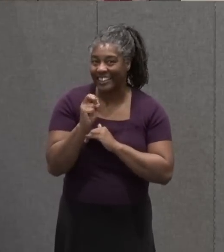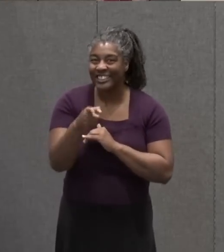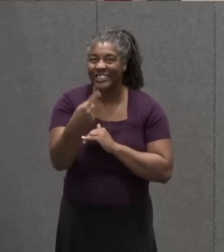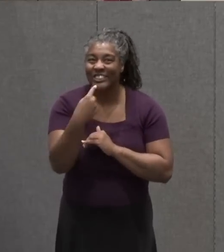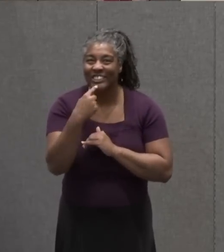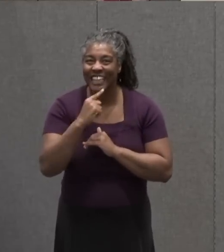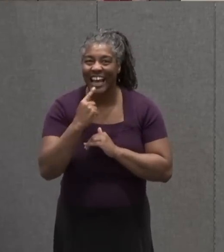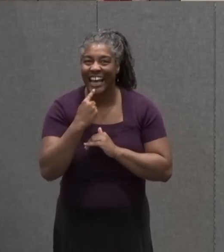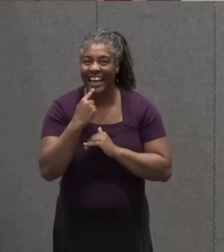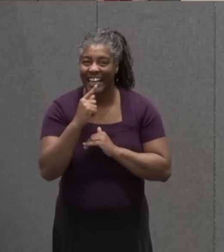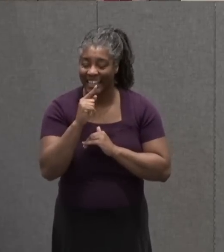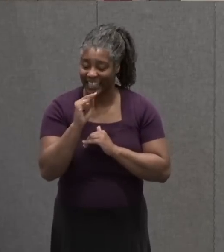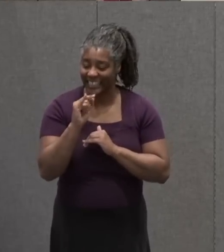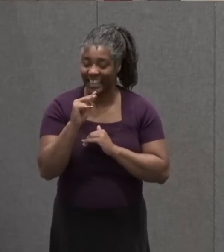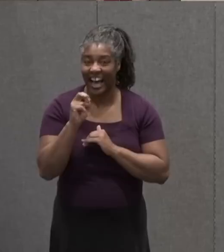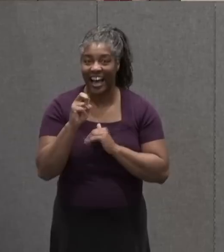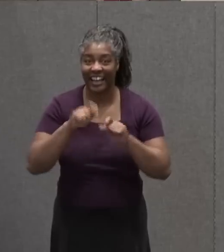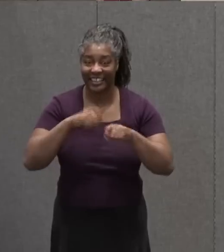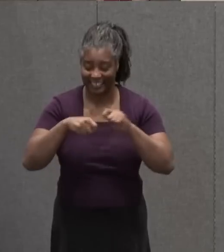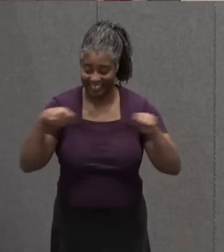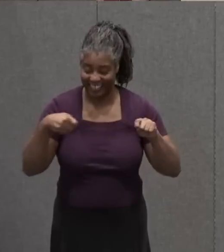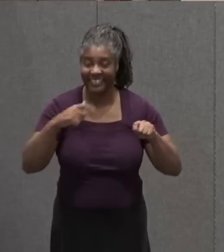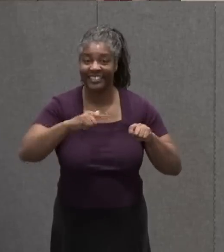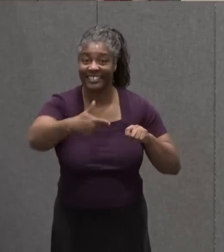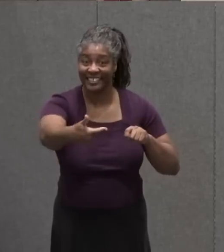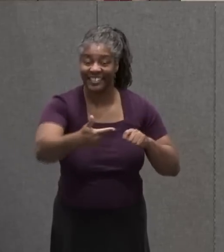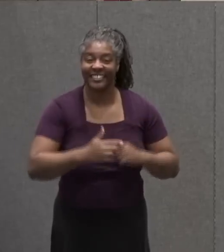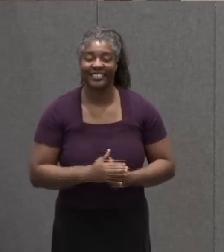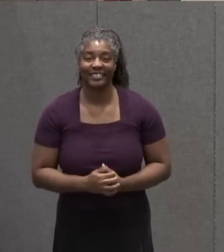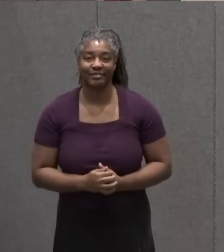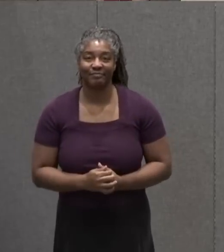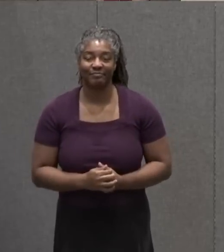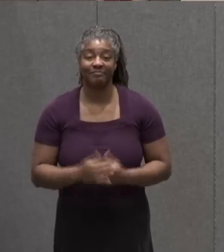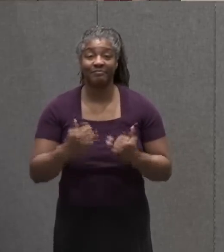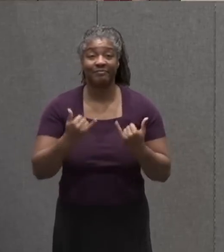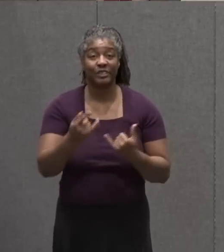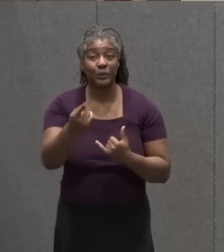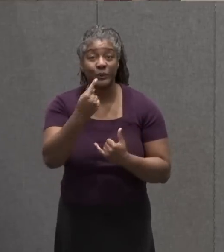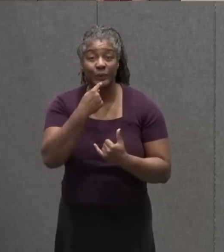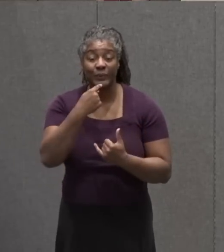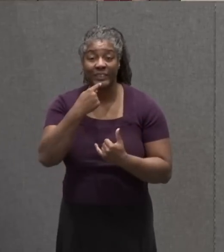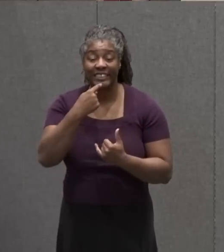That's right. Now say this word, pie.